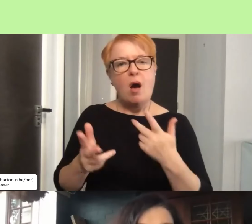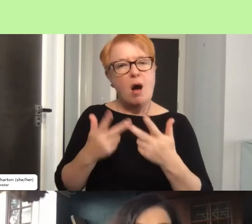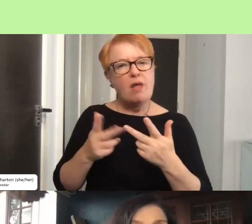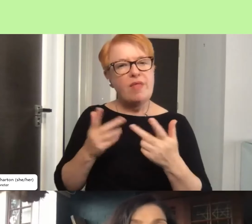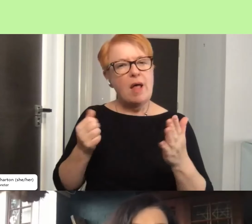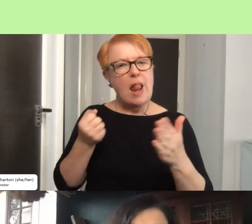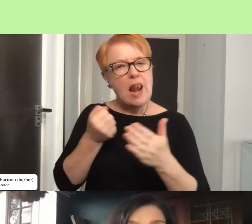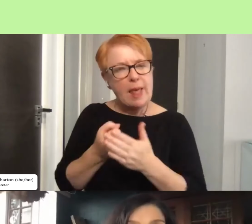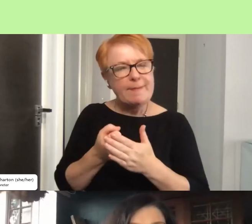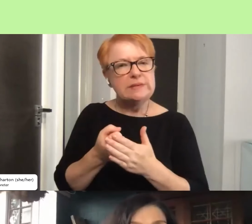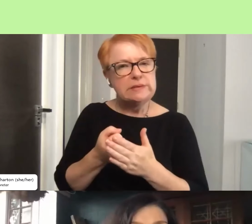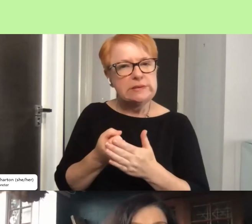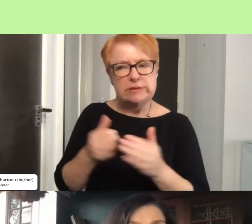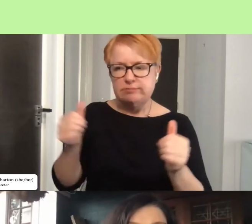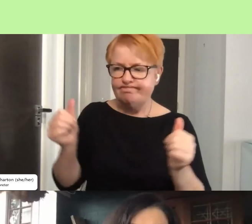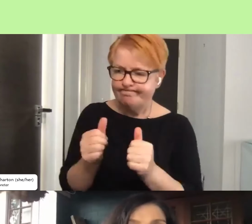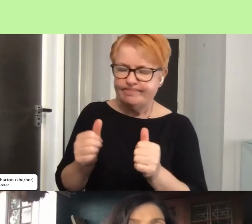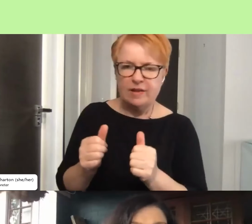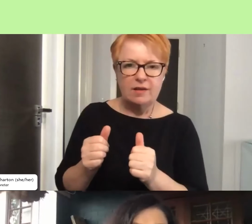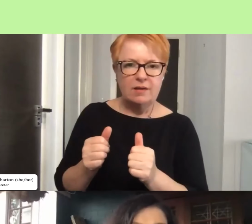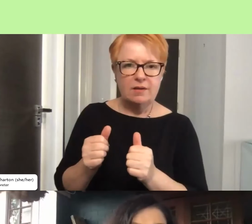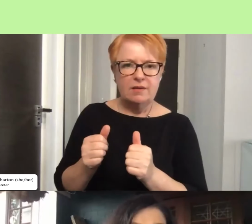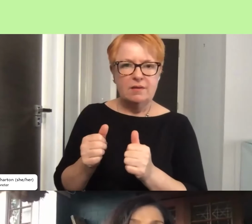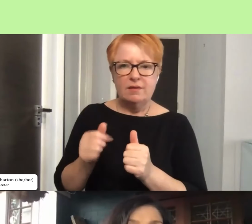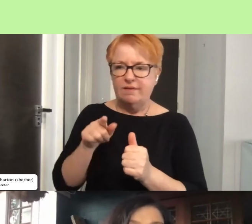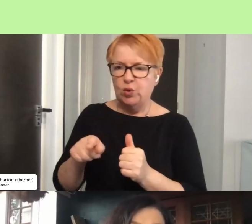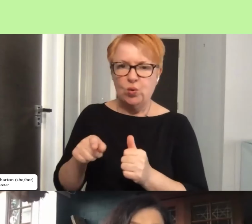you know, run into, and bumped your head against?